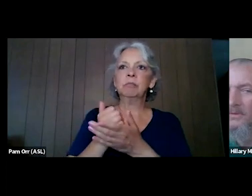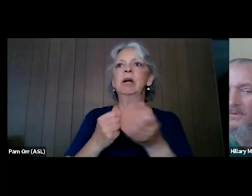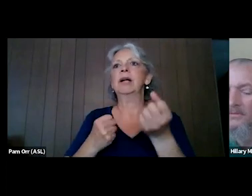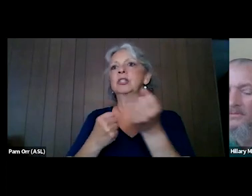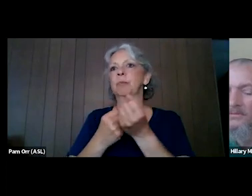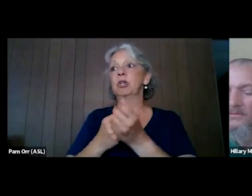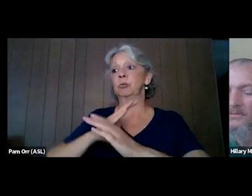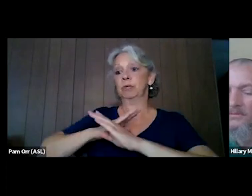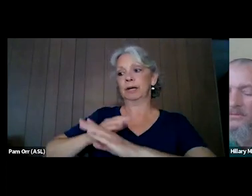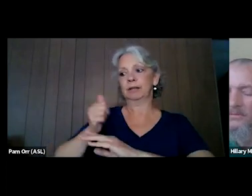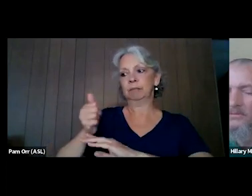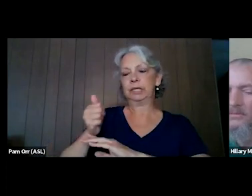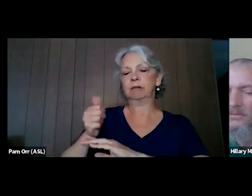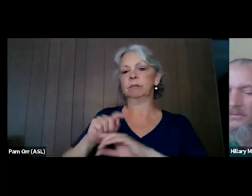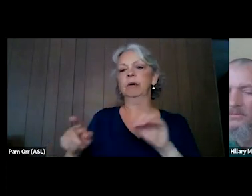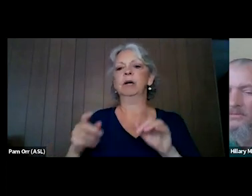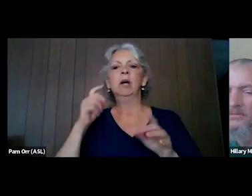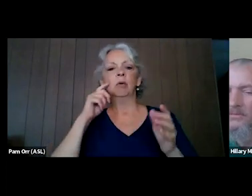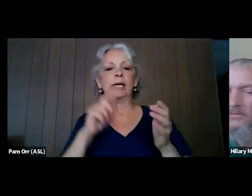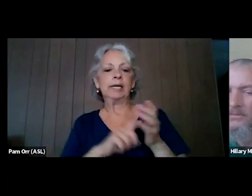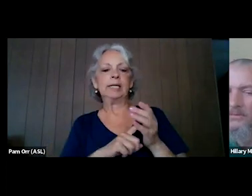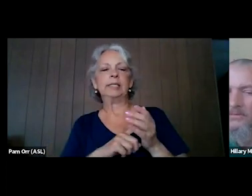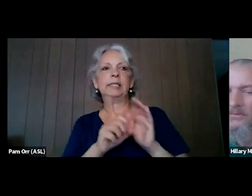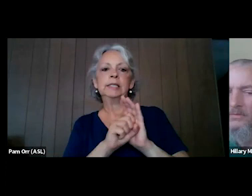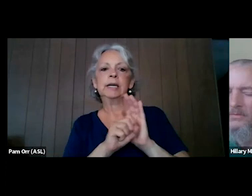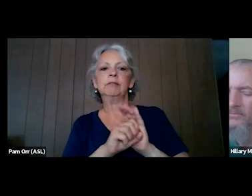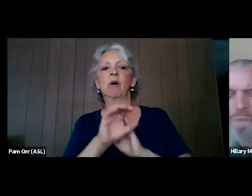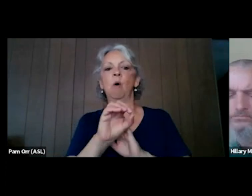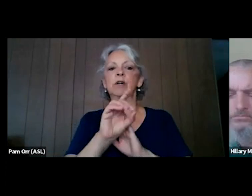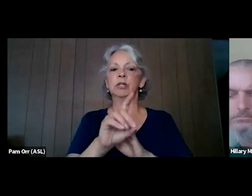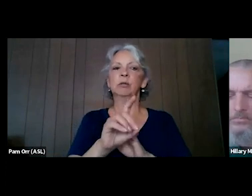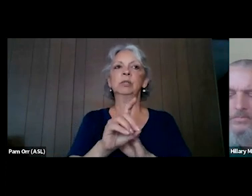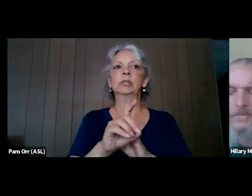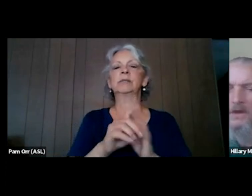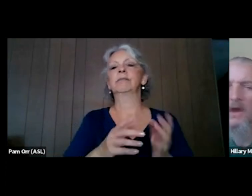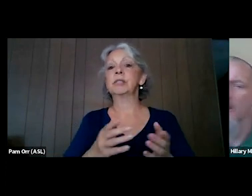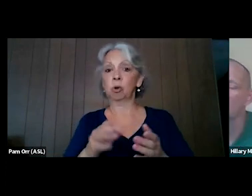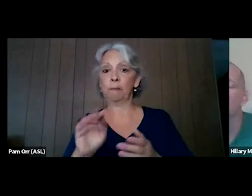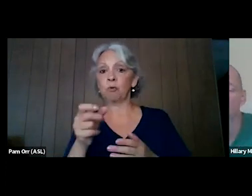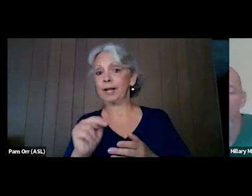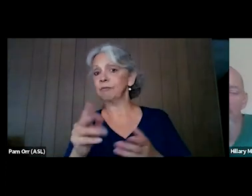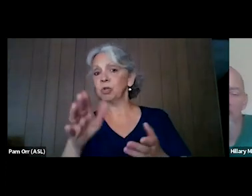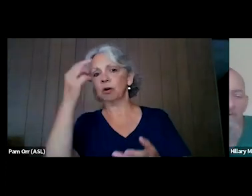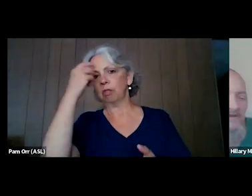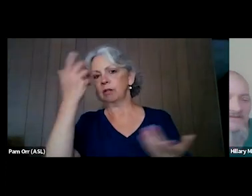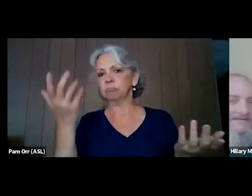and also recognizing the signs of overdose and oversedation. And Brian, if you have any thoughts on this. I'm okay on this.